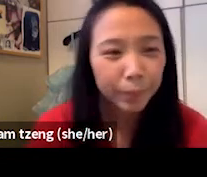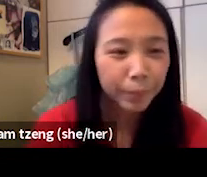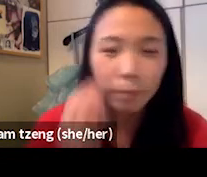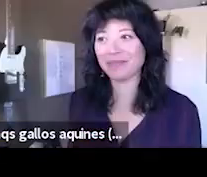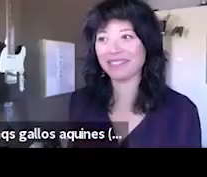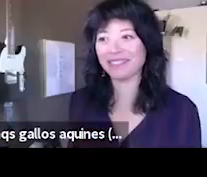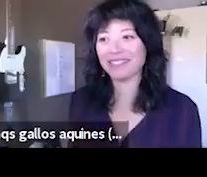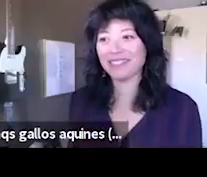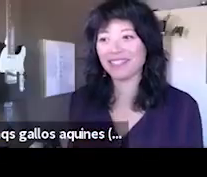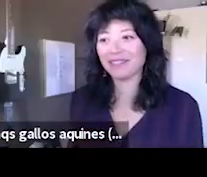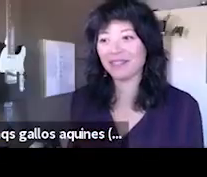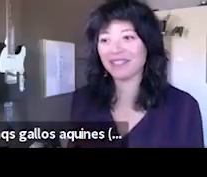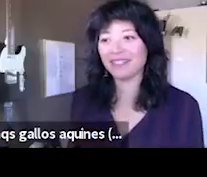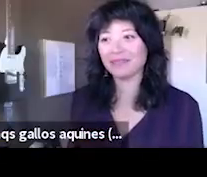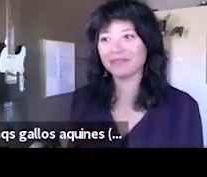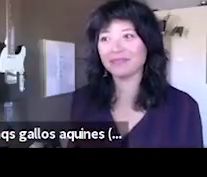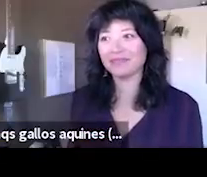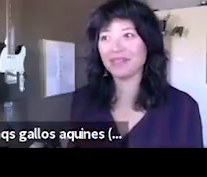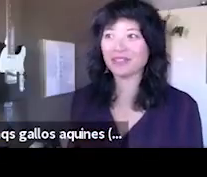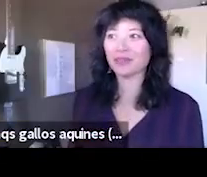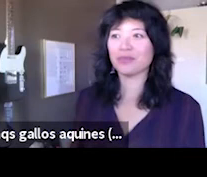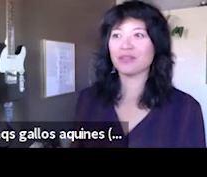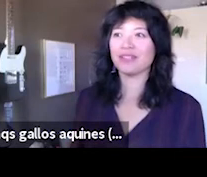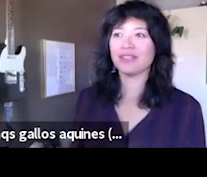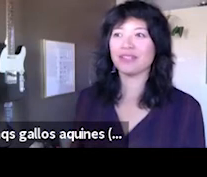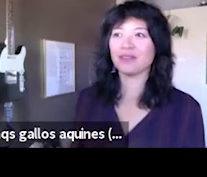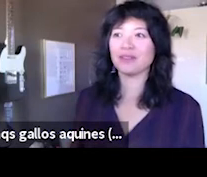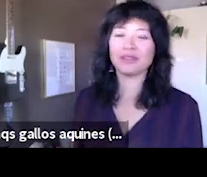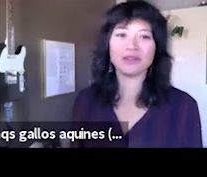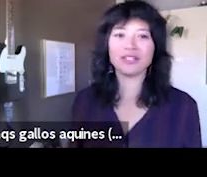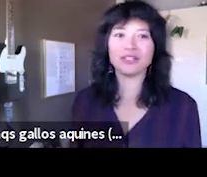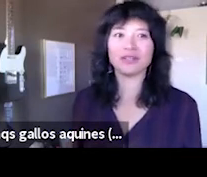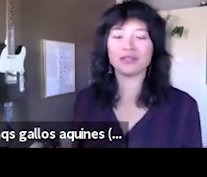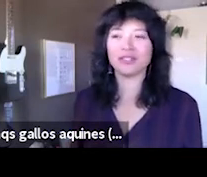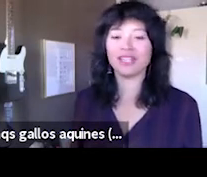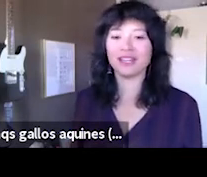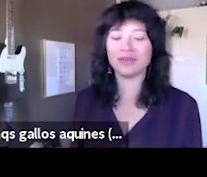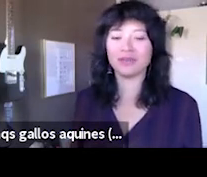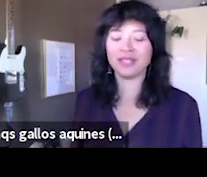jaqs speaking. Yeah, so the current issue that we're looking at within